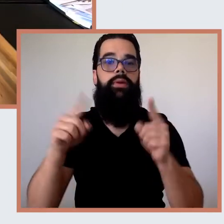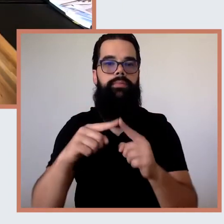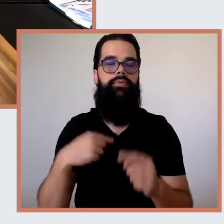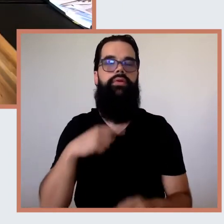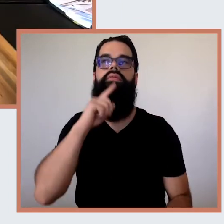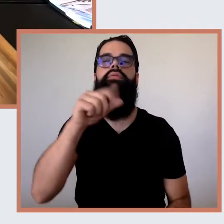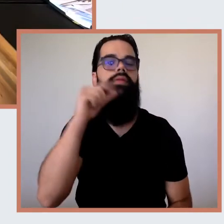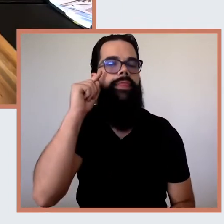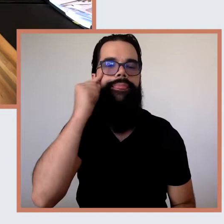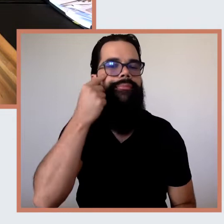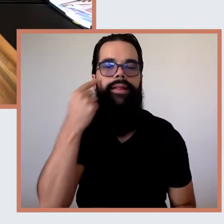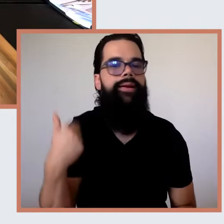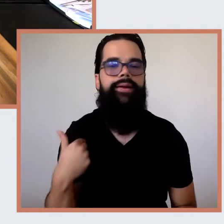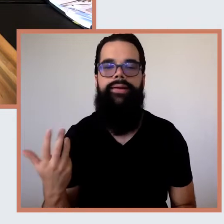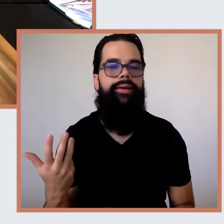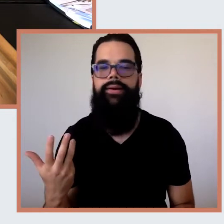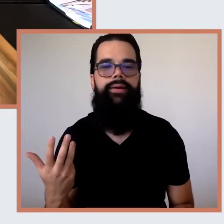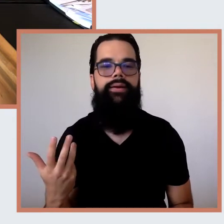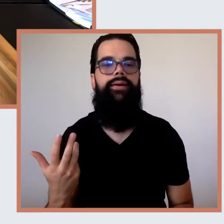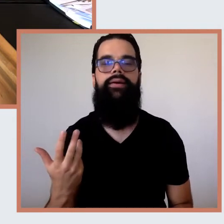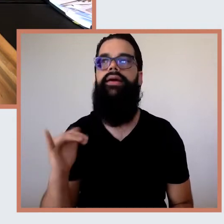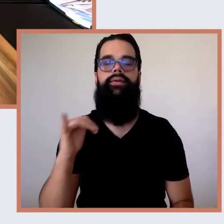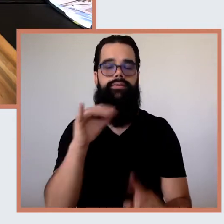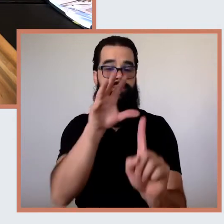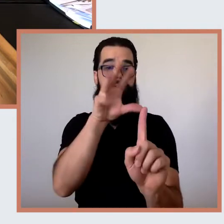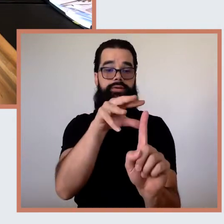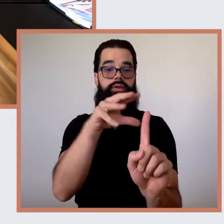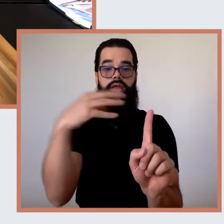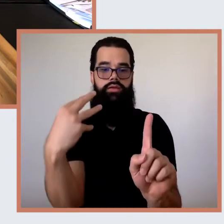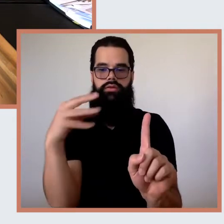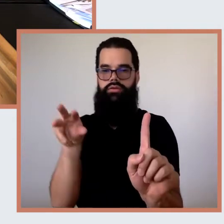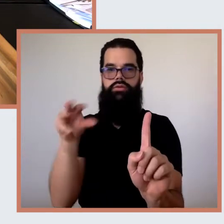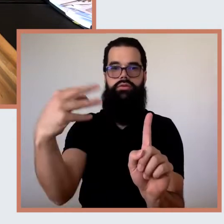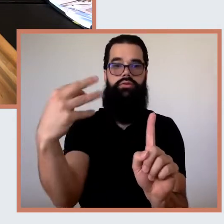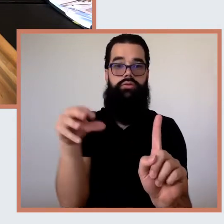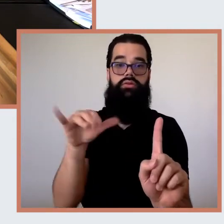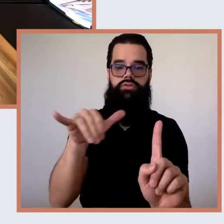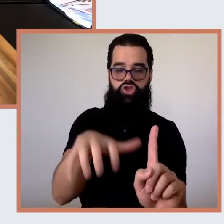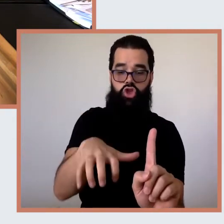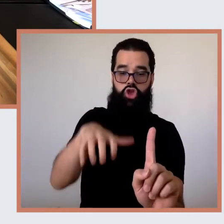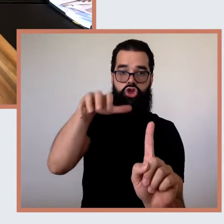about something that happened to us. I hadn't thought about it forever, doing a multi-camera comedy,